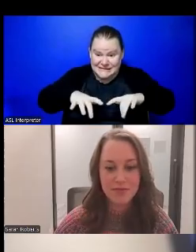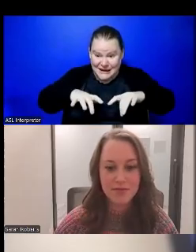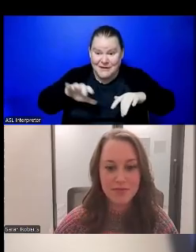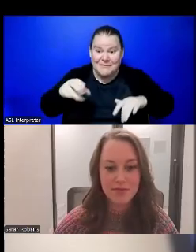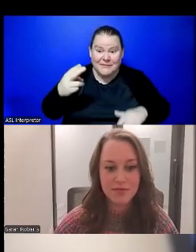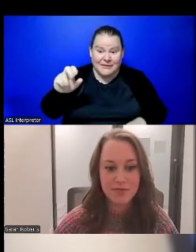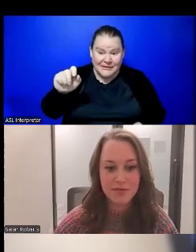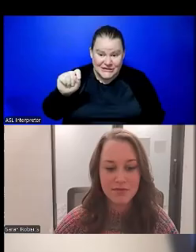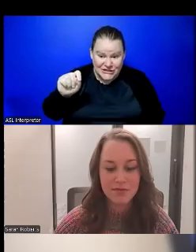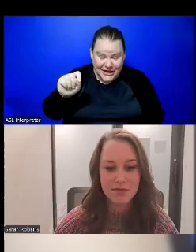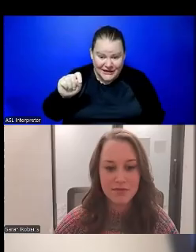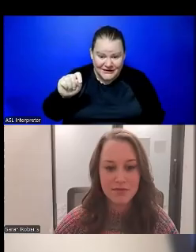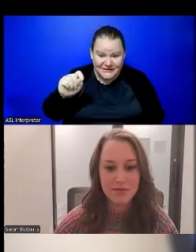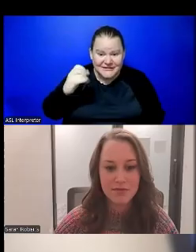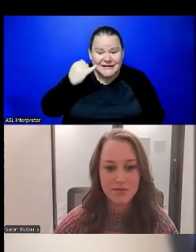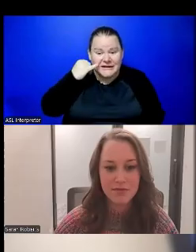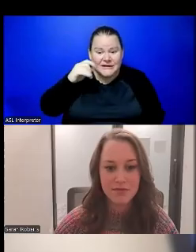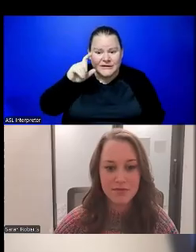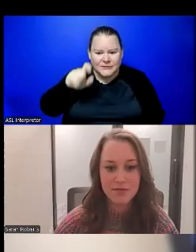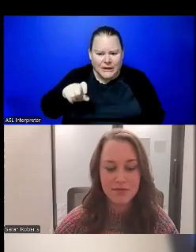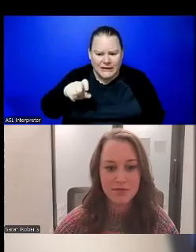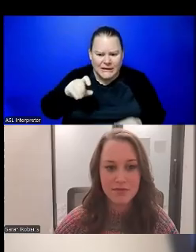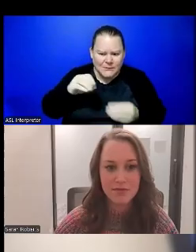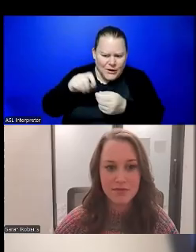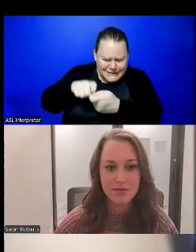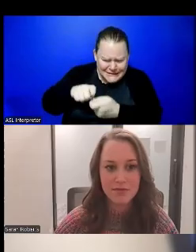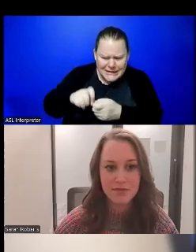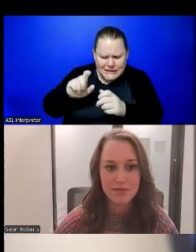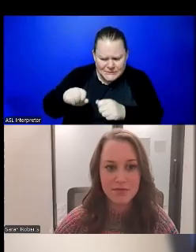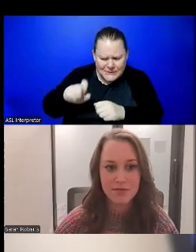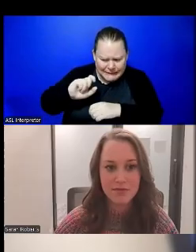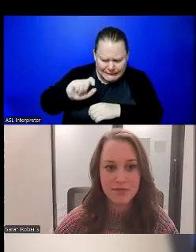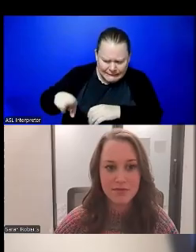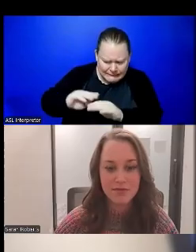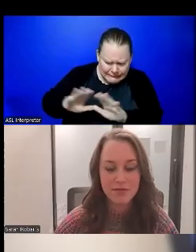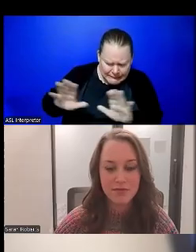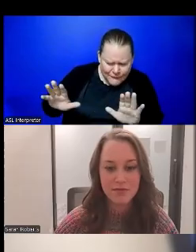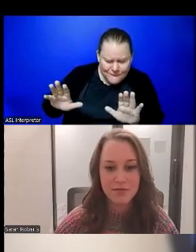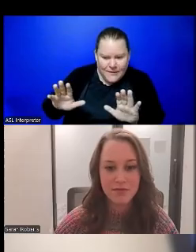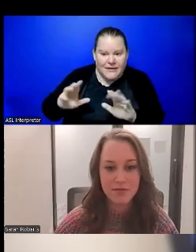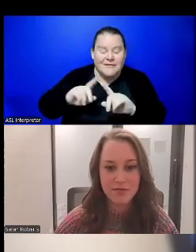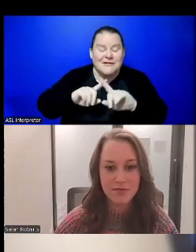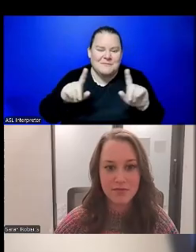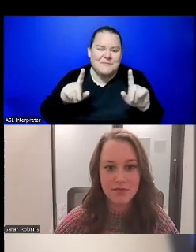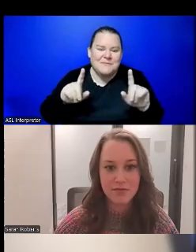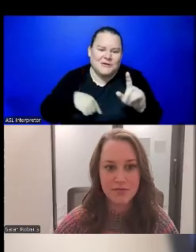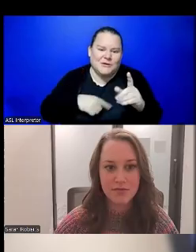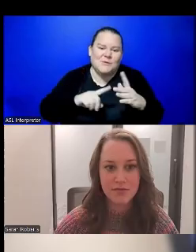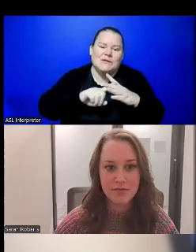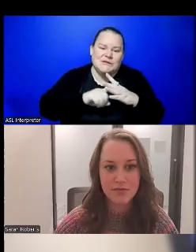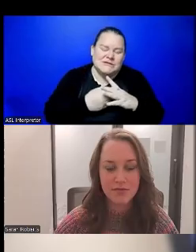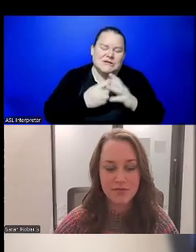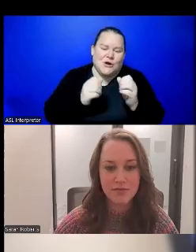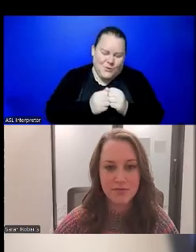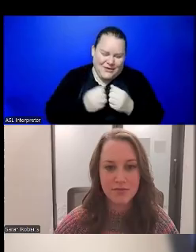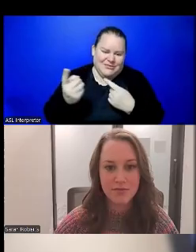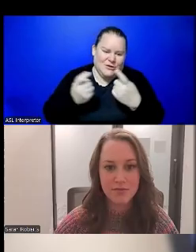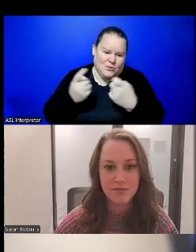If we need clarification, we can ask you a little bit to clarify what the question means, but we'll start attack some of the questions that have come up so far.